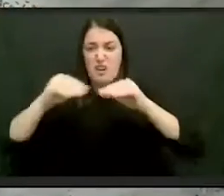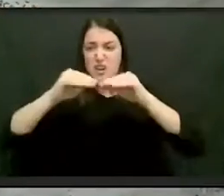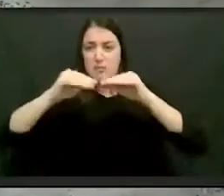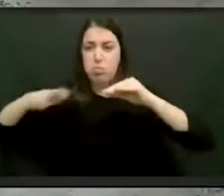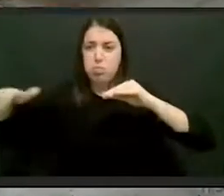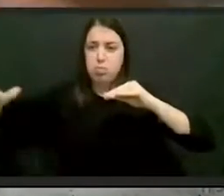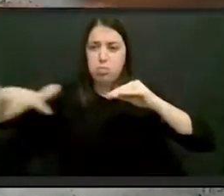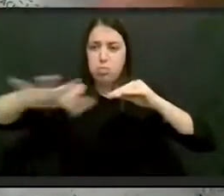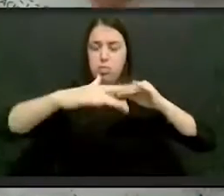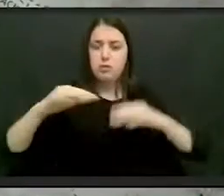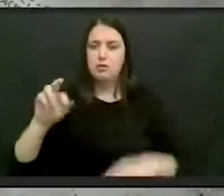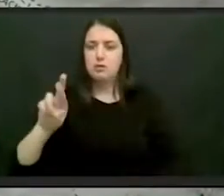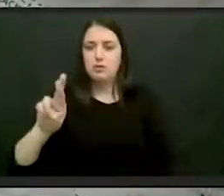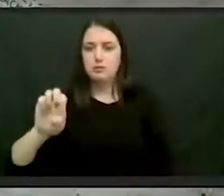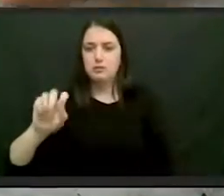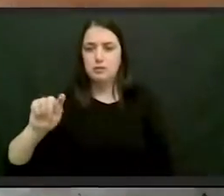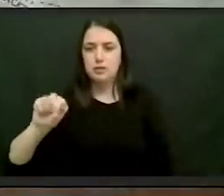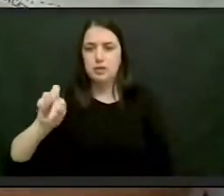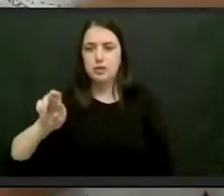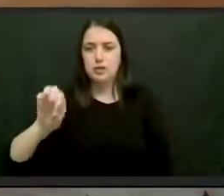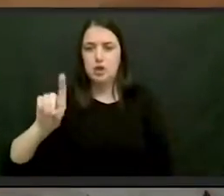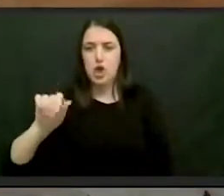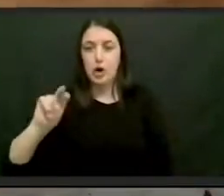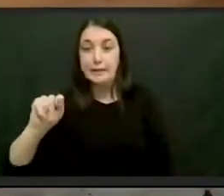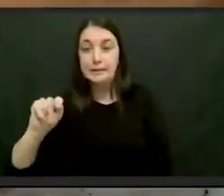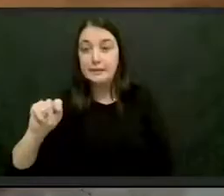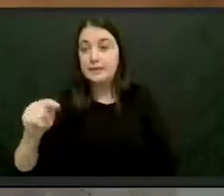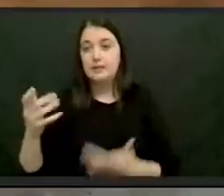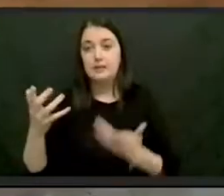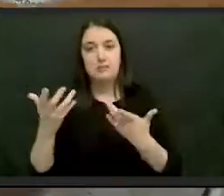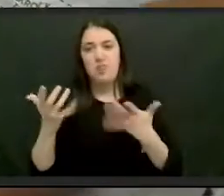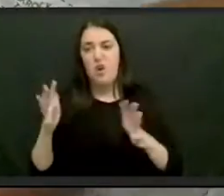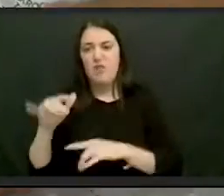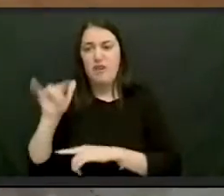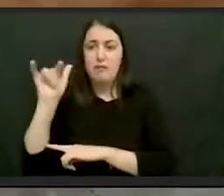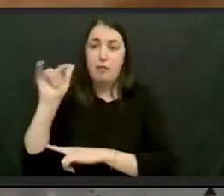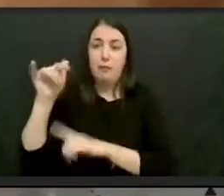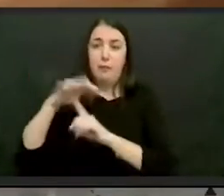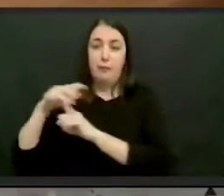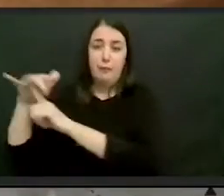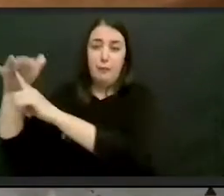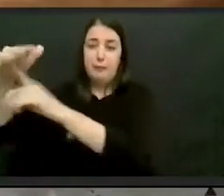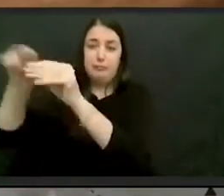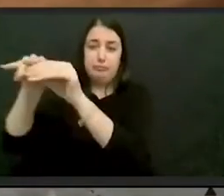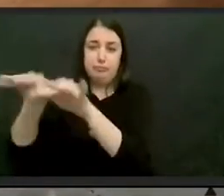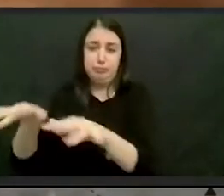several missions in there with clean air. This fire is also parked. It's in an area where it has not seen any heat or any